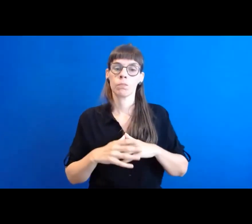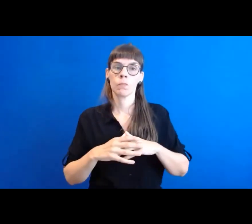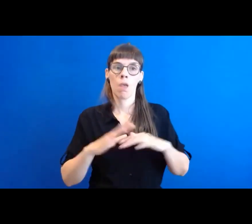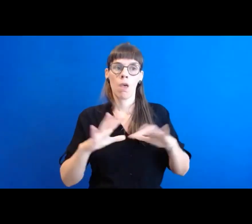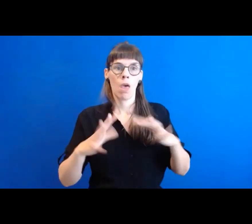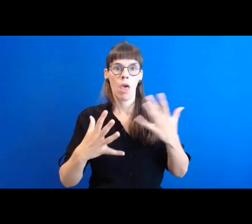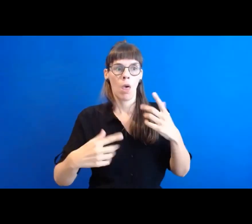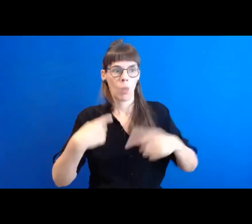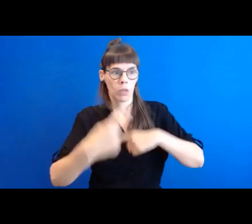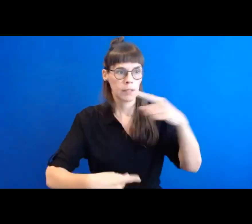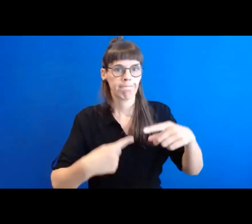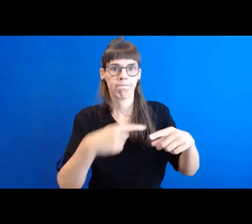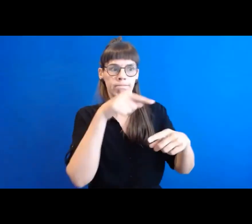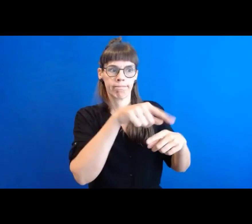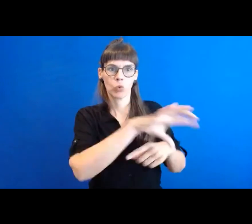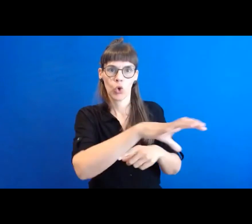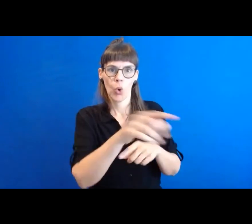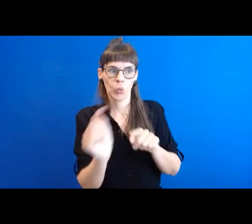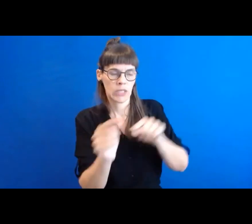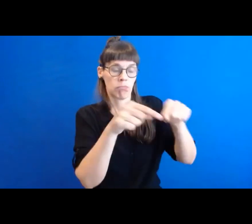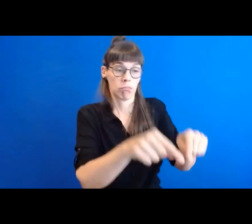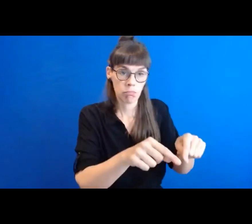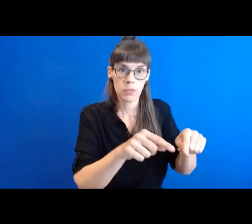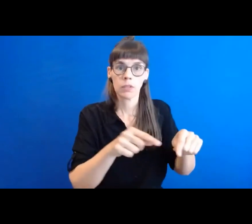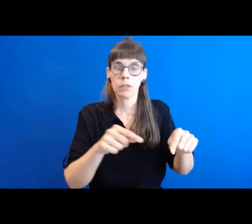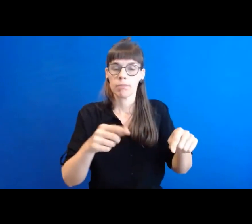insecurity when it comes to their development,